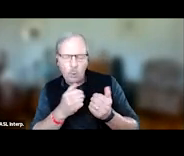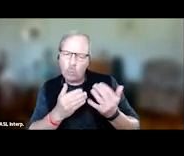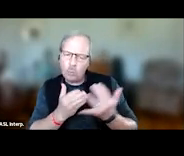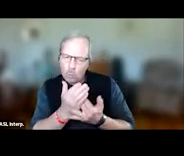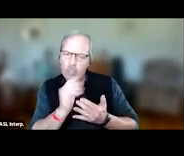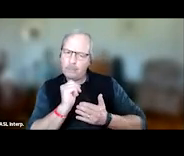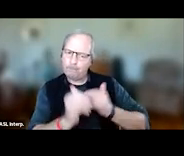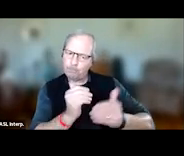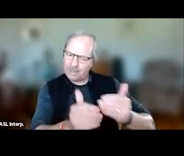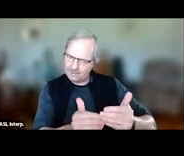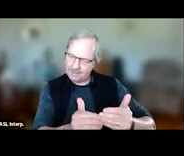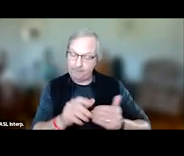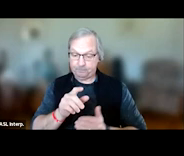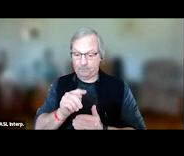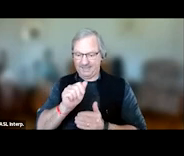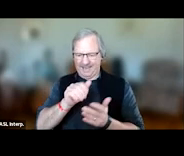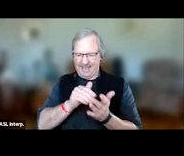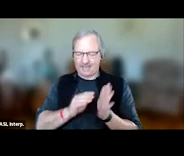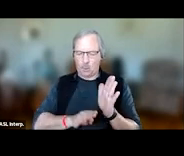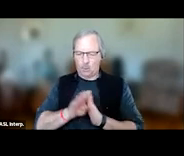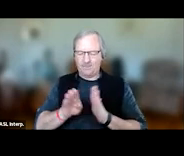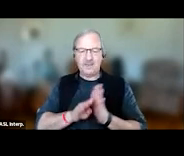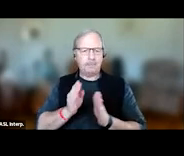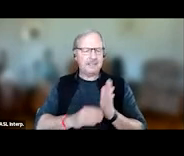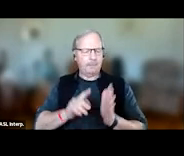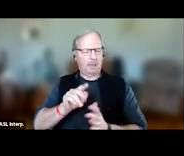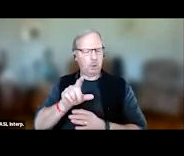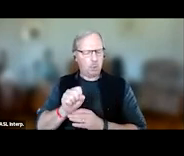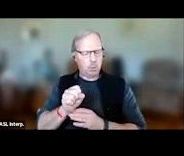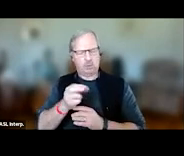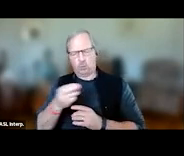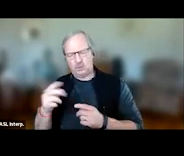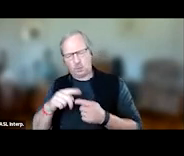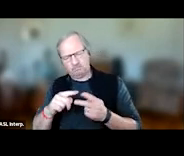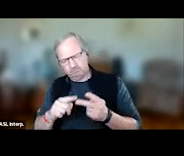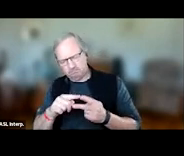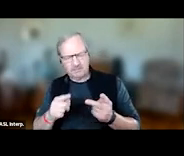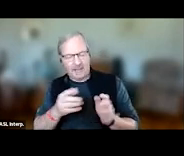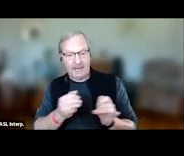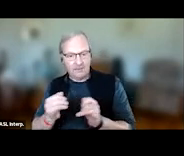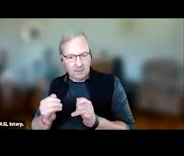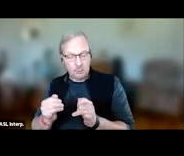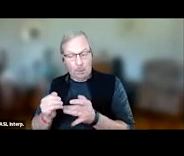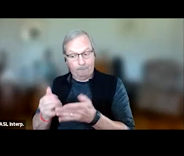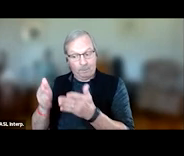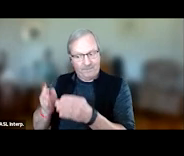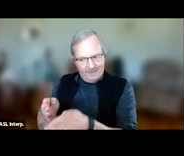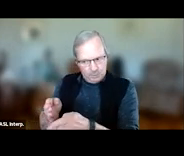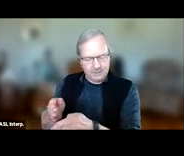So at the TA center, we've developed some tools and resources that individual SOAR providers and our SOAR leaders can use